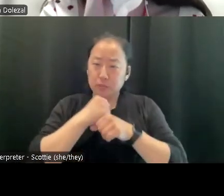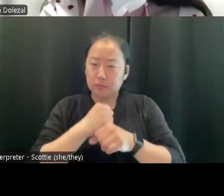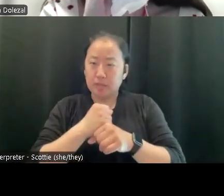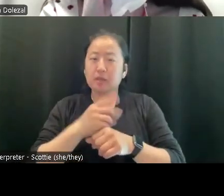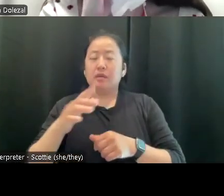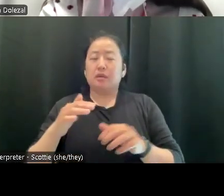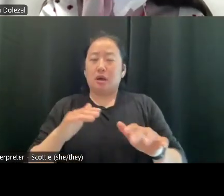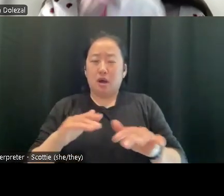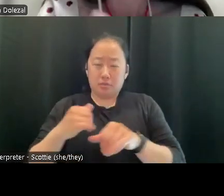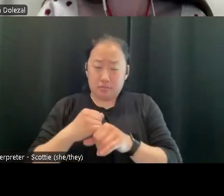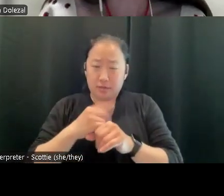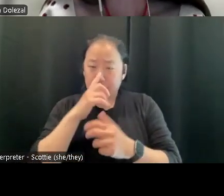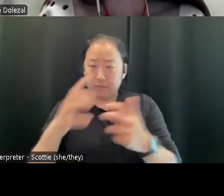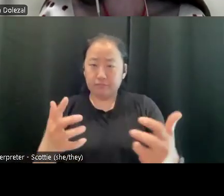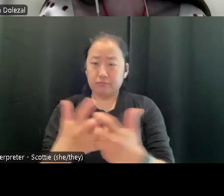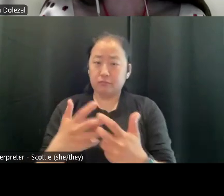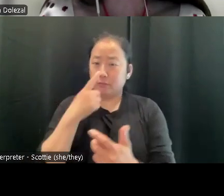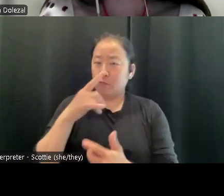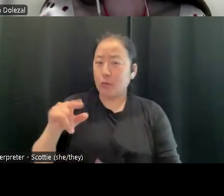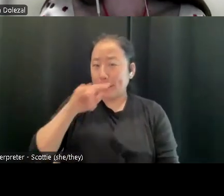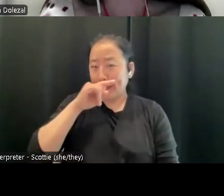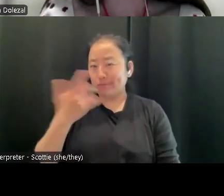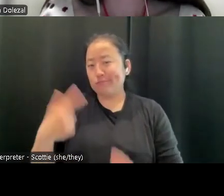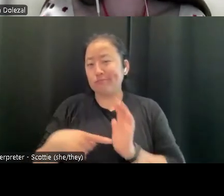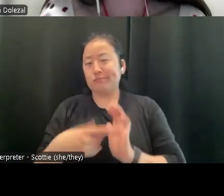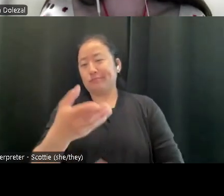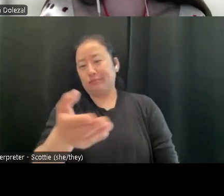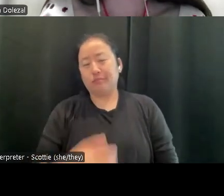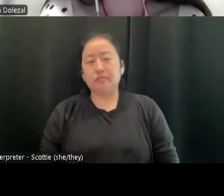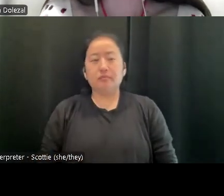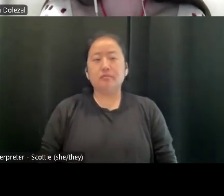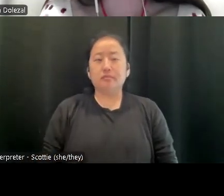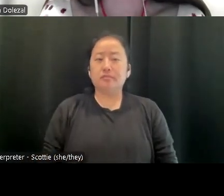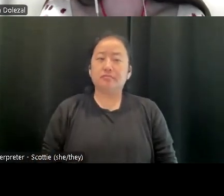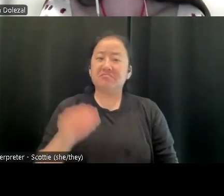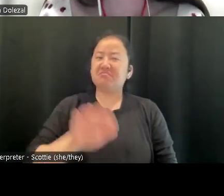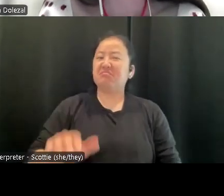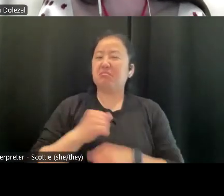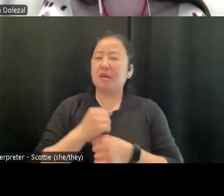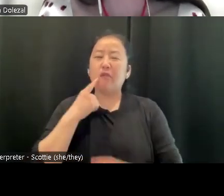the item for a kiddo like the one you see here that can be made for about $500.